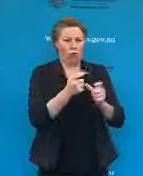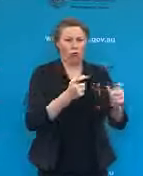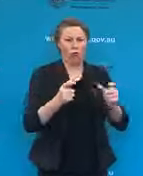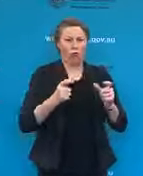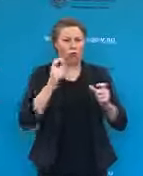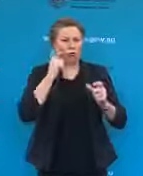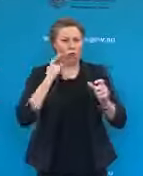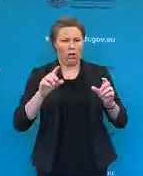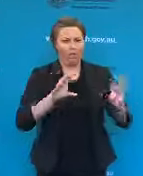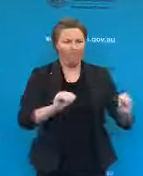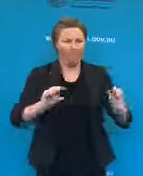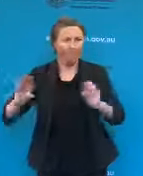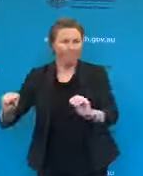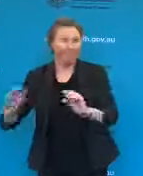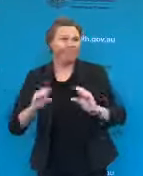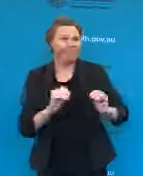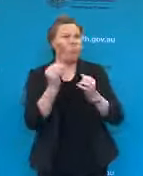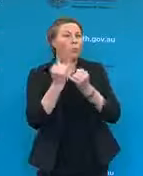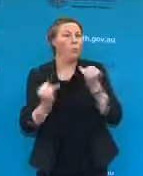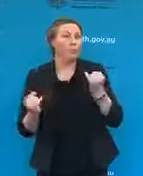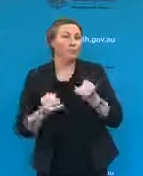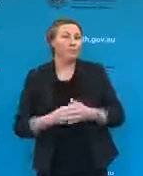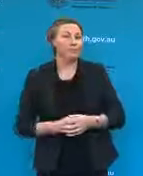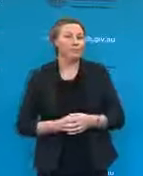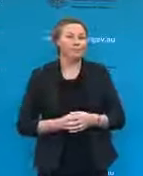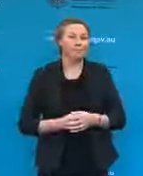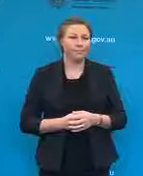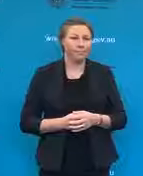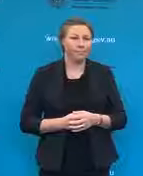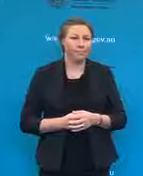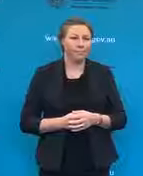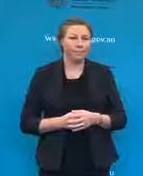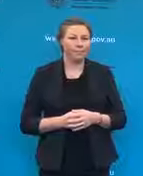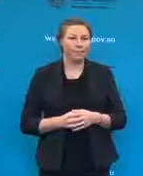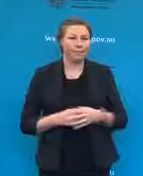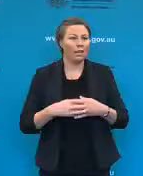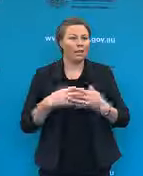have said on many occasions with our suppression strategy that is our